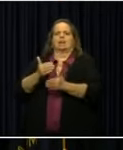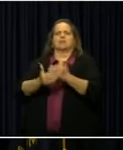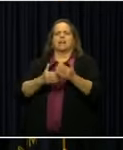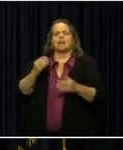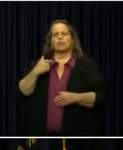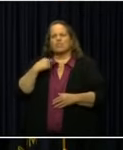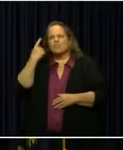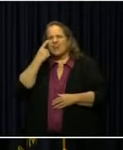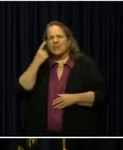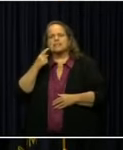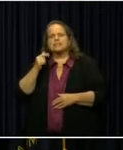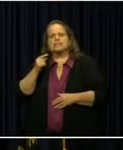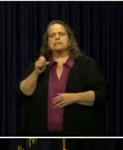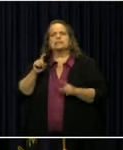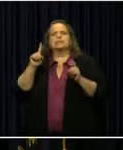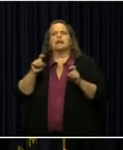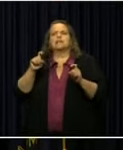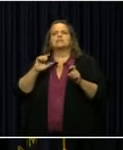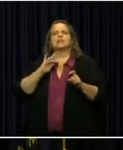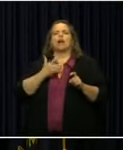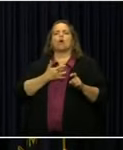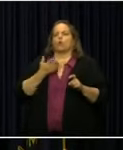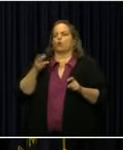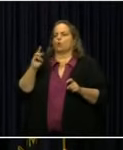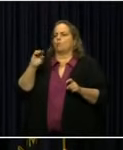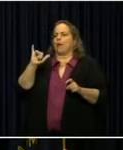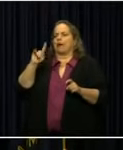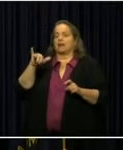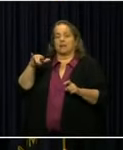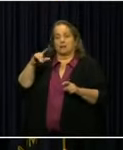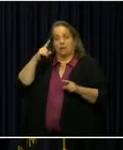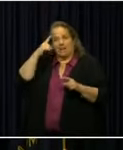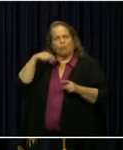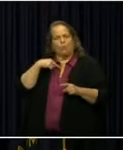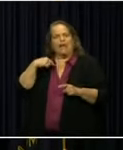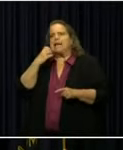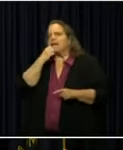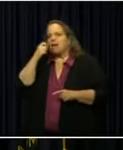THAT'S PROVIDING DRIVE-THROUGH TESTING, THAT PARTNERSHIP WITH